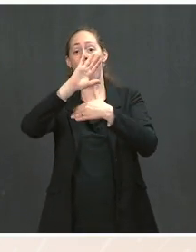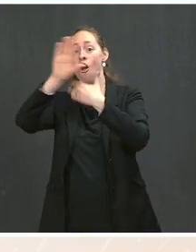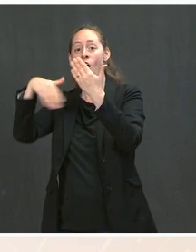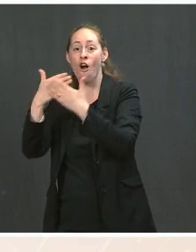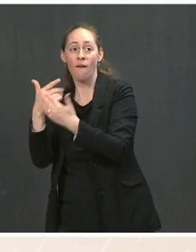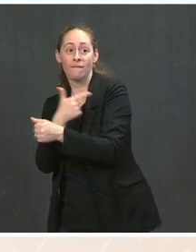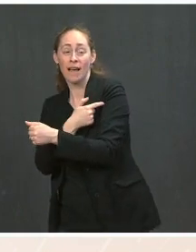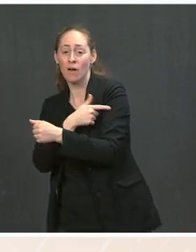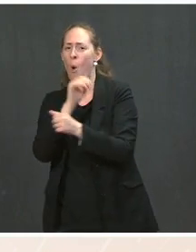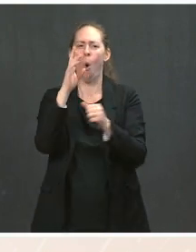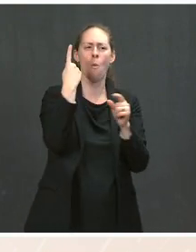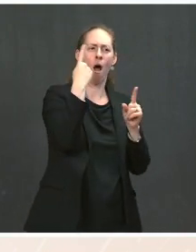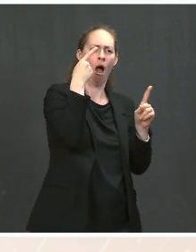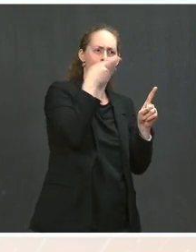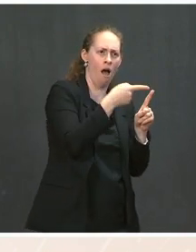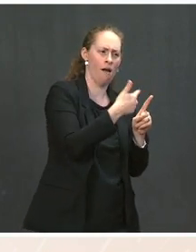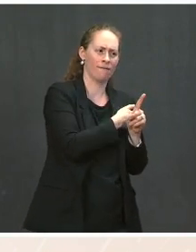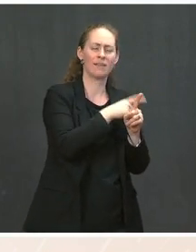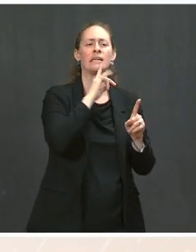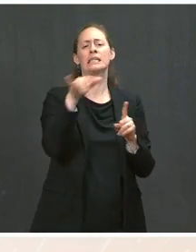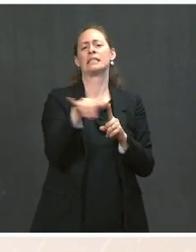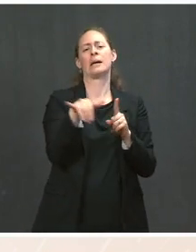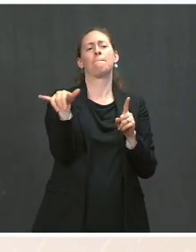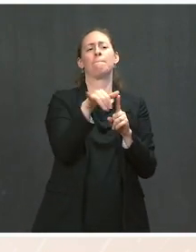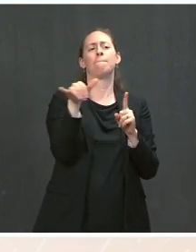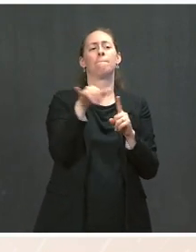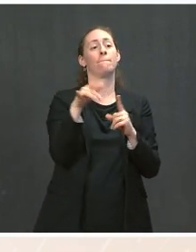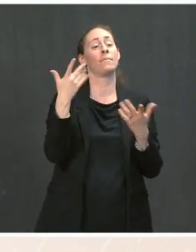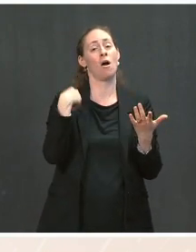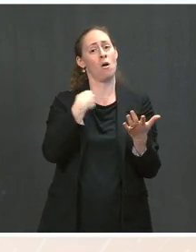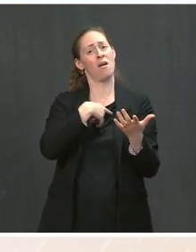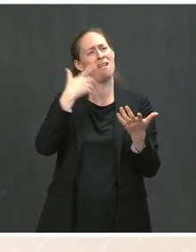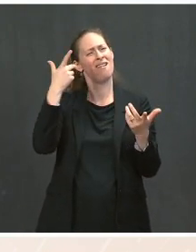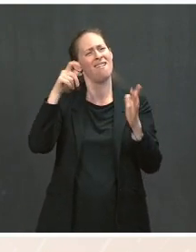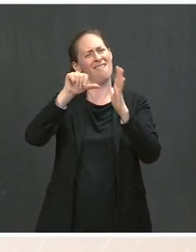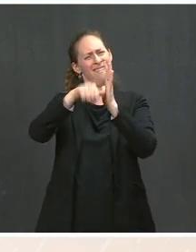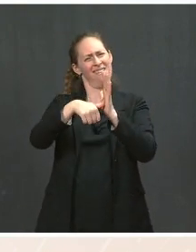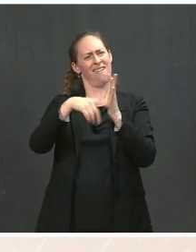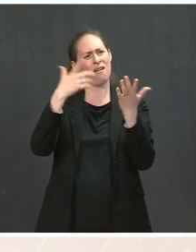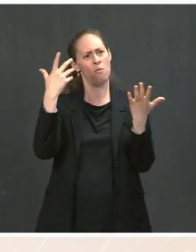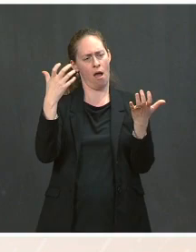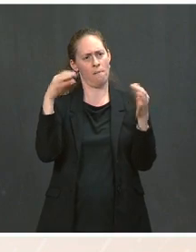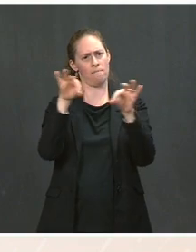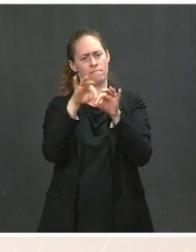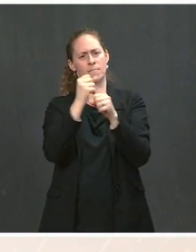Our focus is -- is on ensuring we get shots in the arms of every adult American,